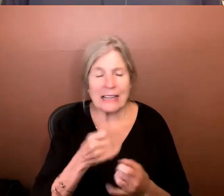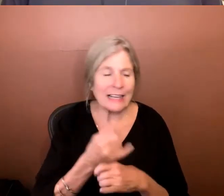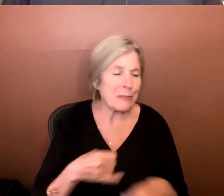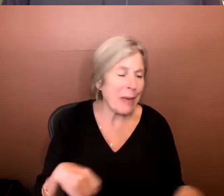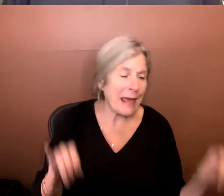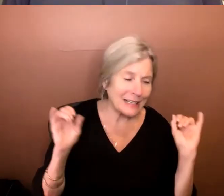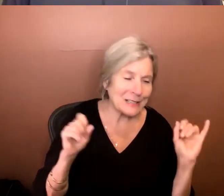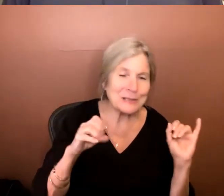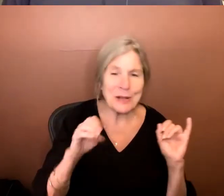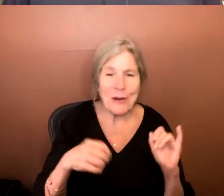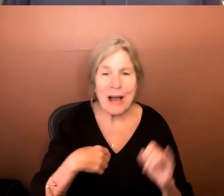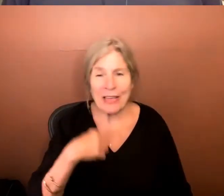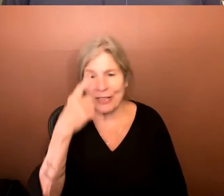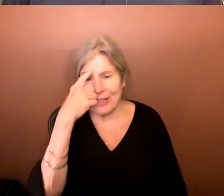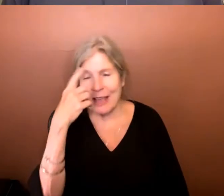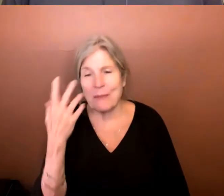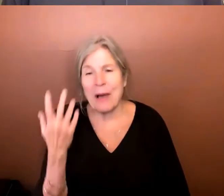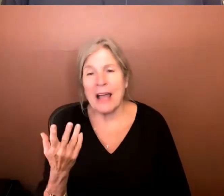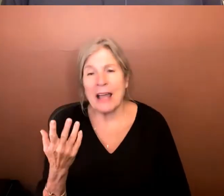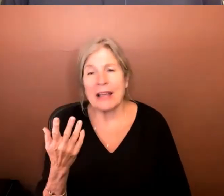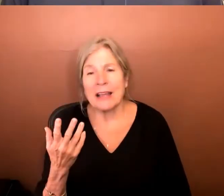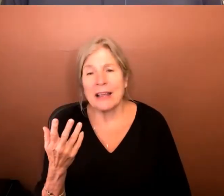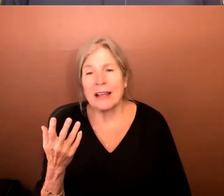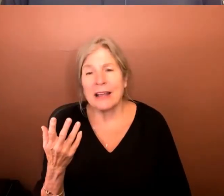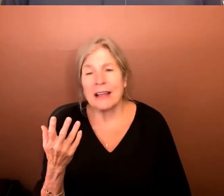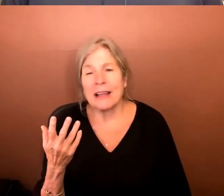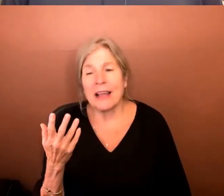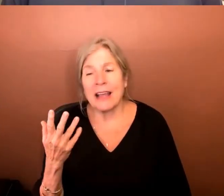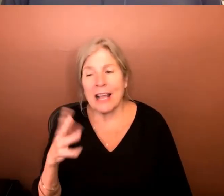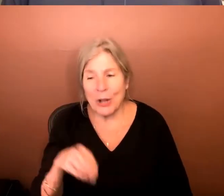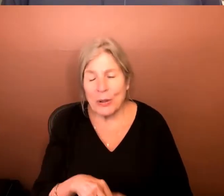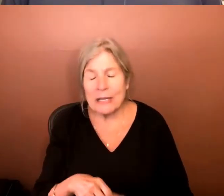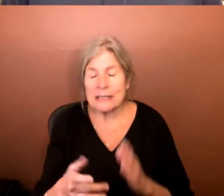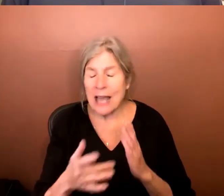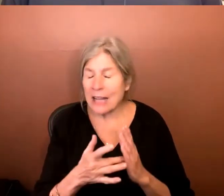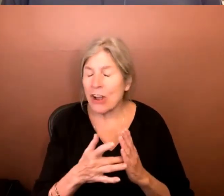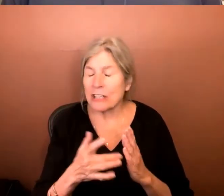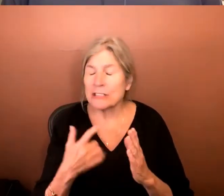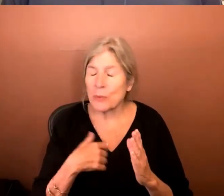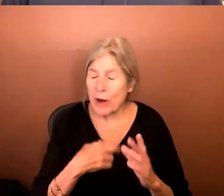I think by bringing in technology, a big hope is to foster that infence